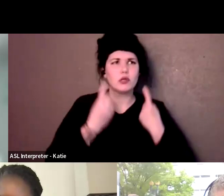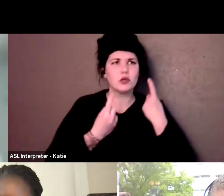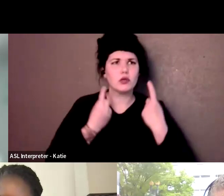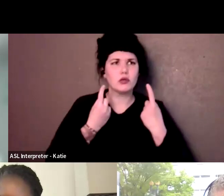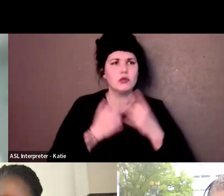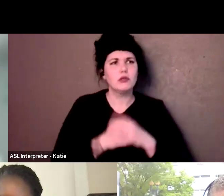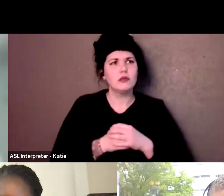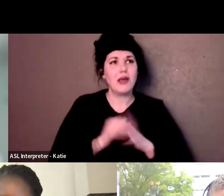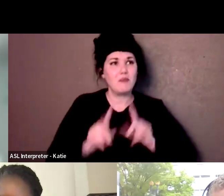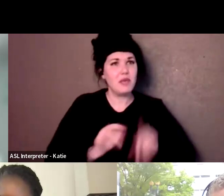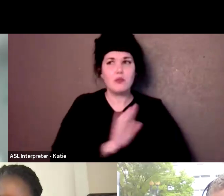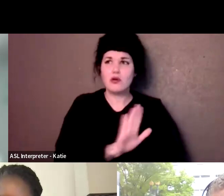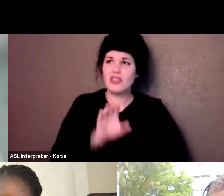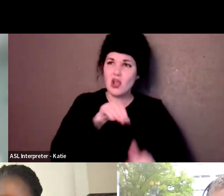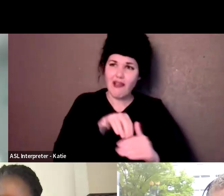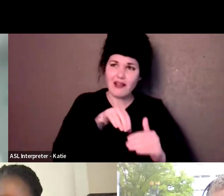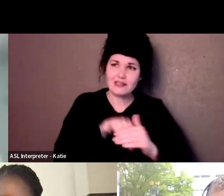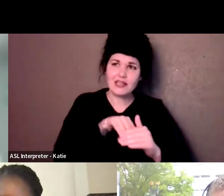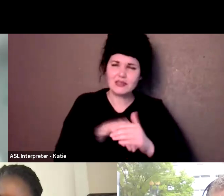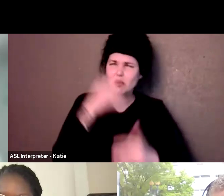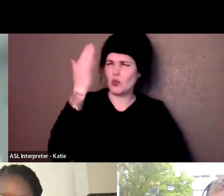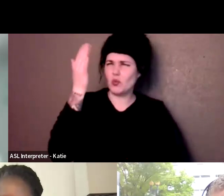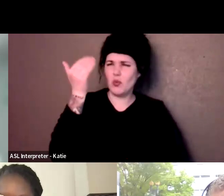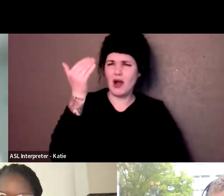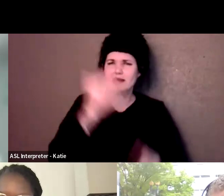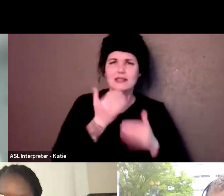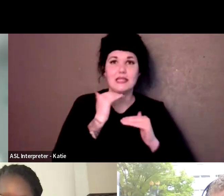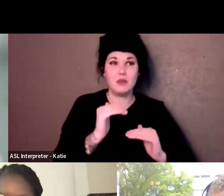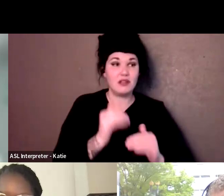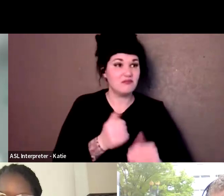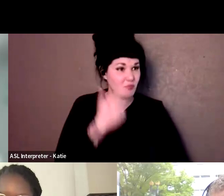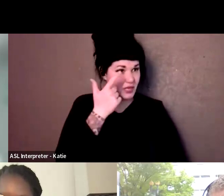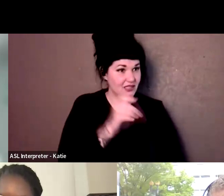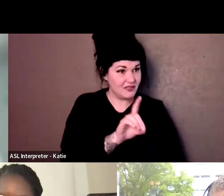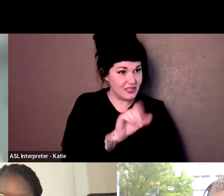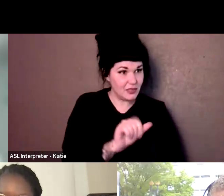because of their disability or they're disabled because of the lack of access in spaces